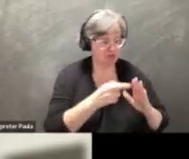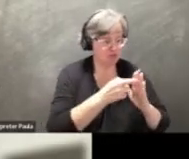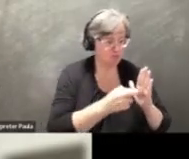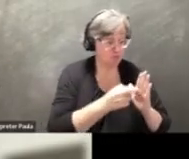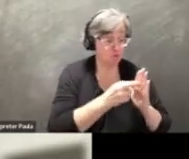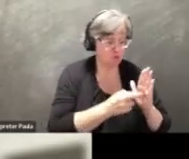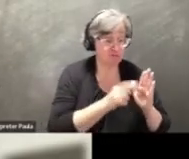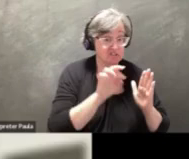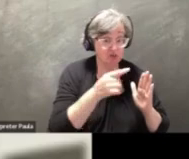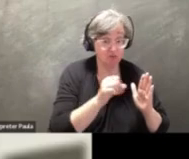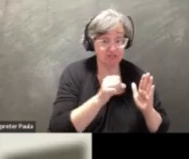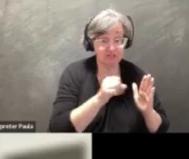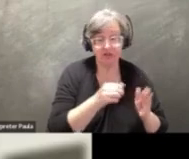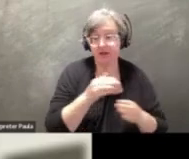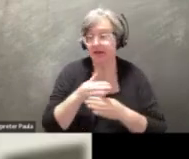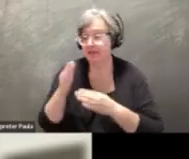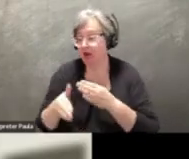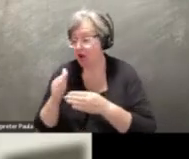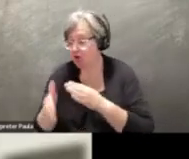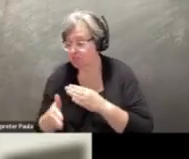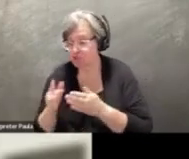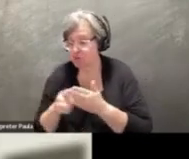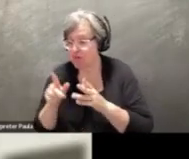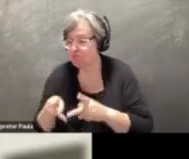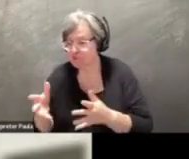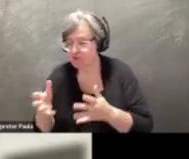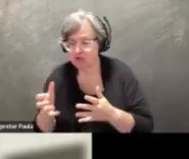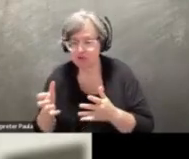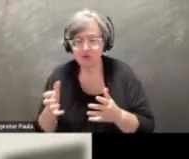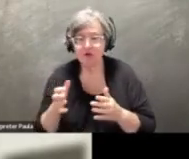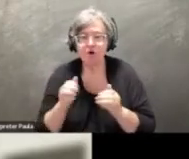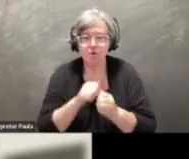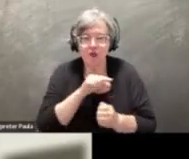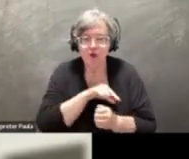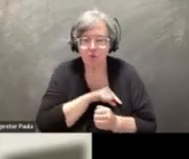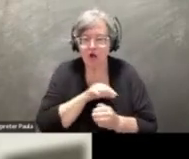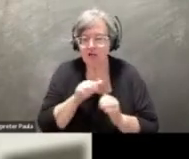outcomes based upon what the person wants with the quality of how they're being provided?